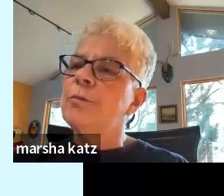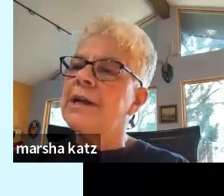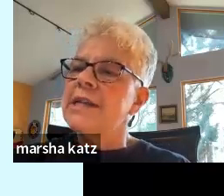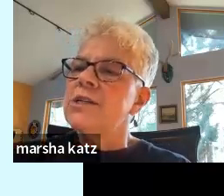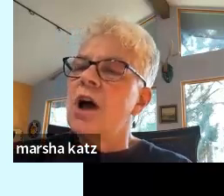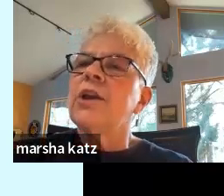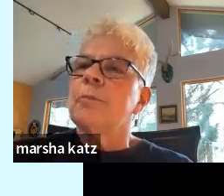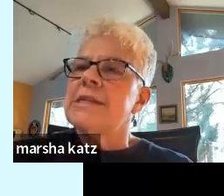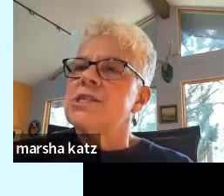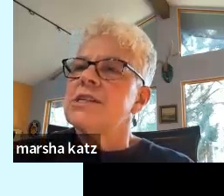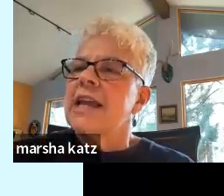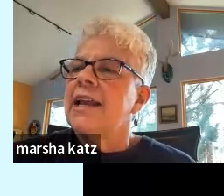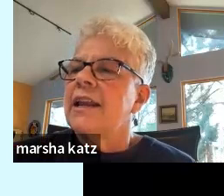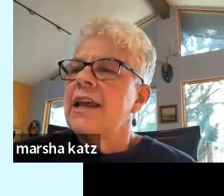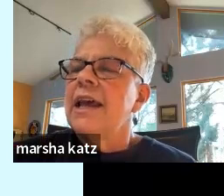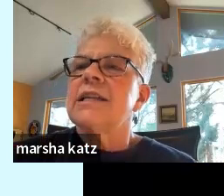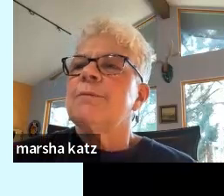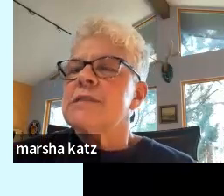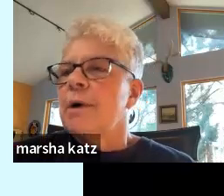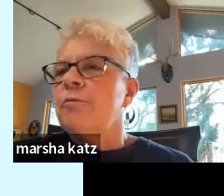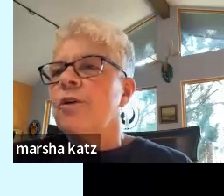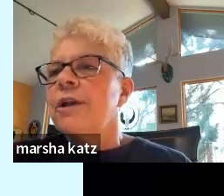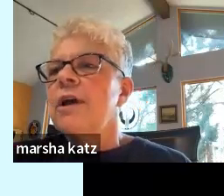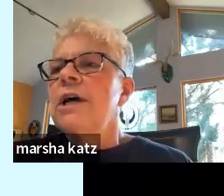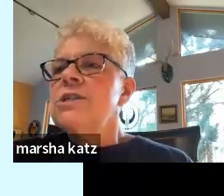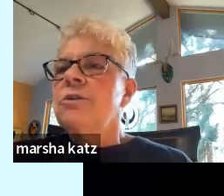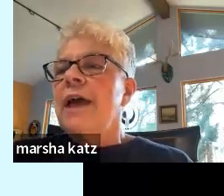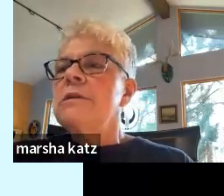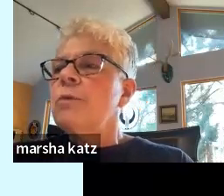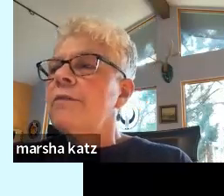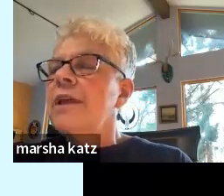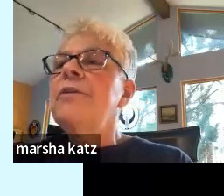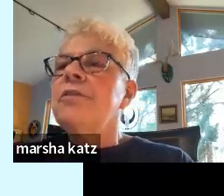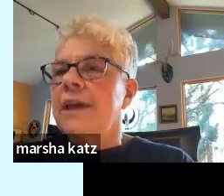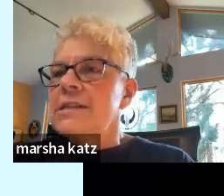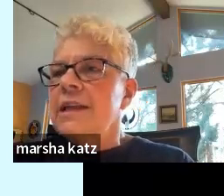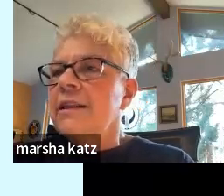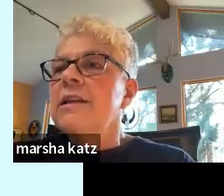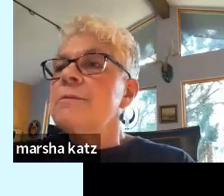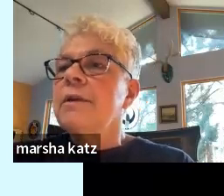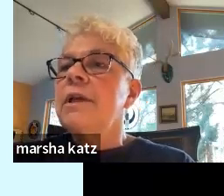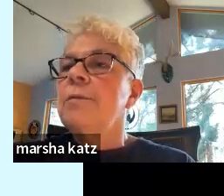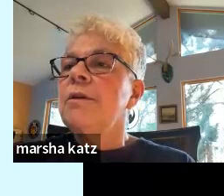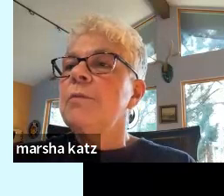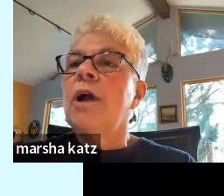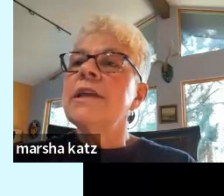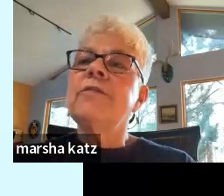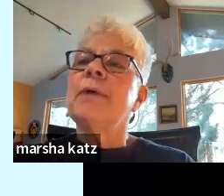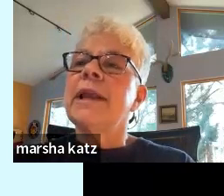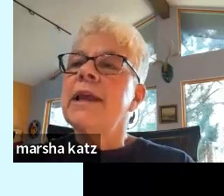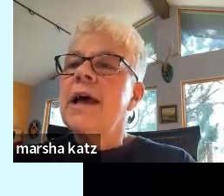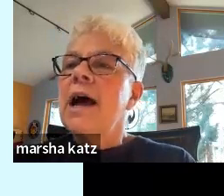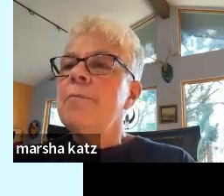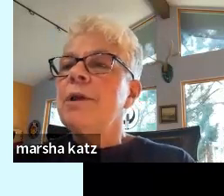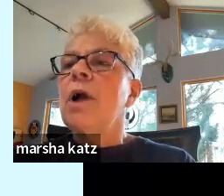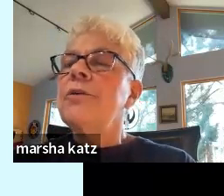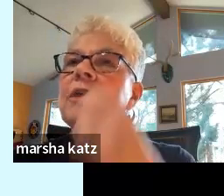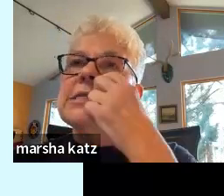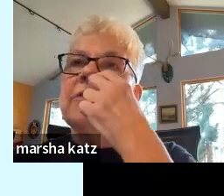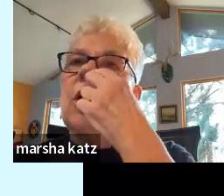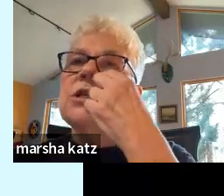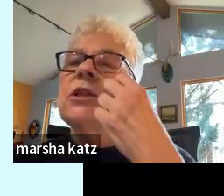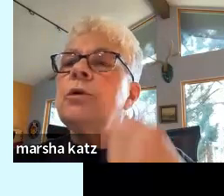professions. There is a law version and medical person. Executives all